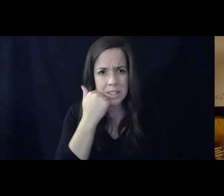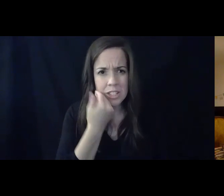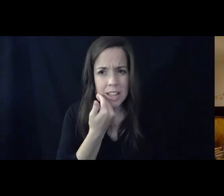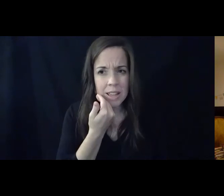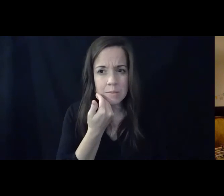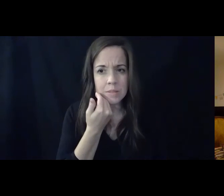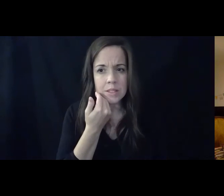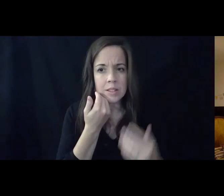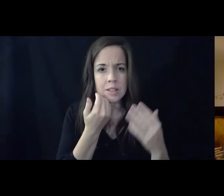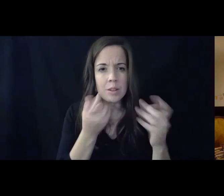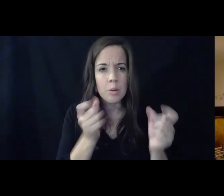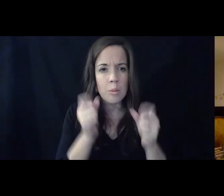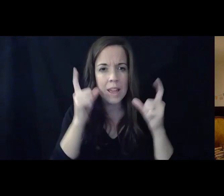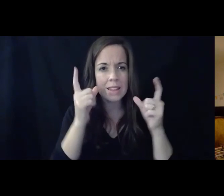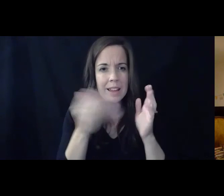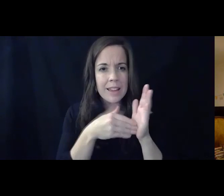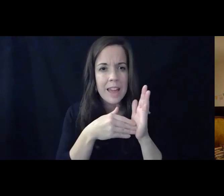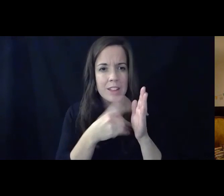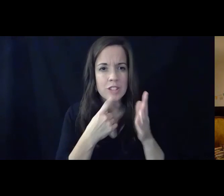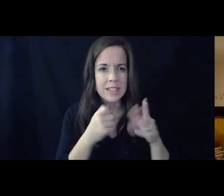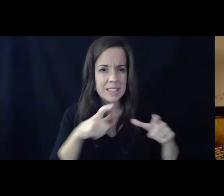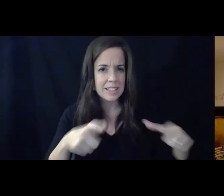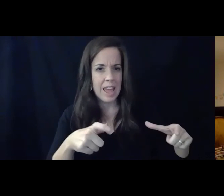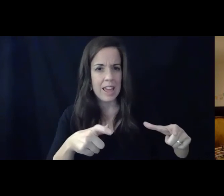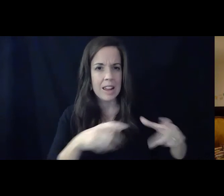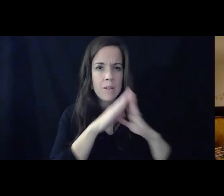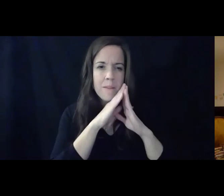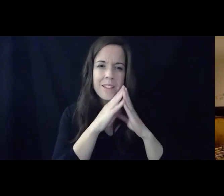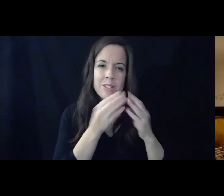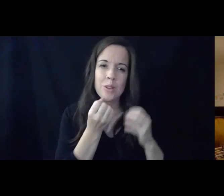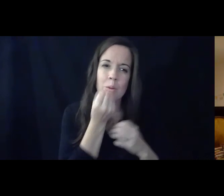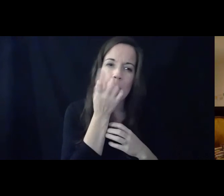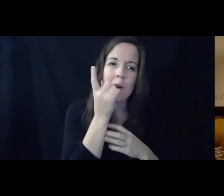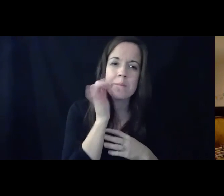to a stain in the bed, still warm like a lover just risen, dayspring